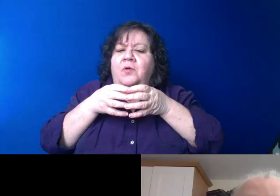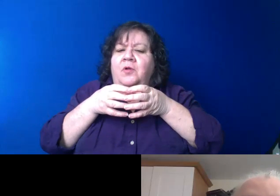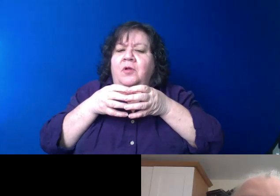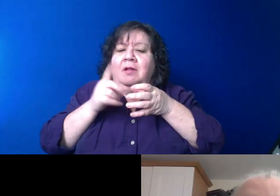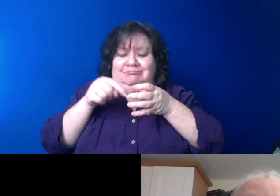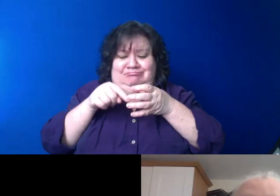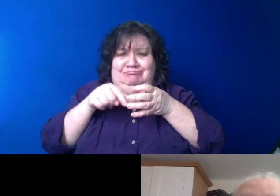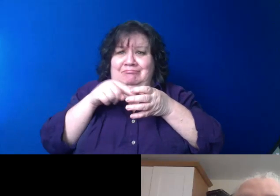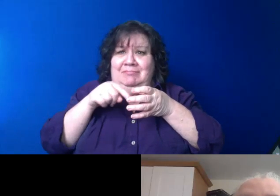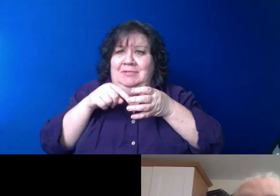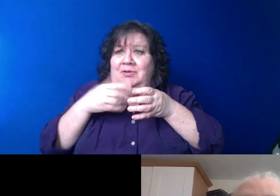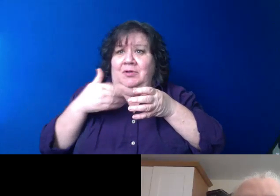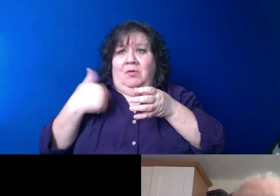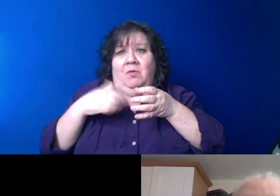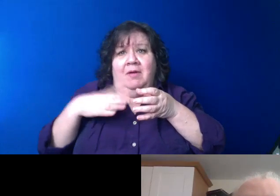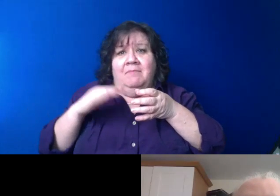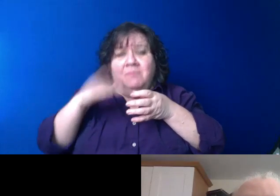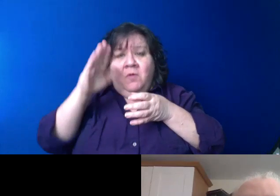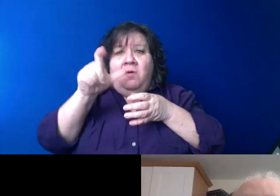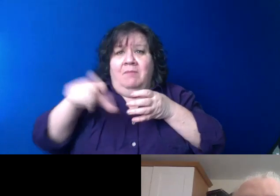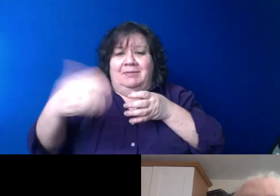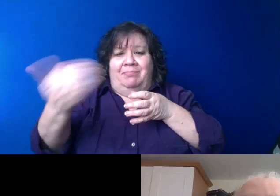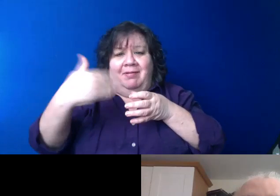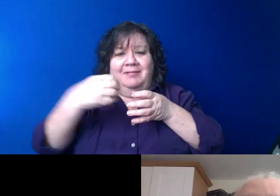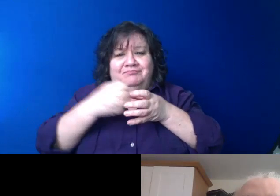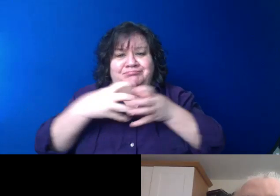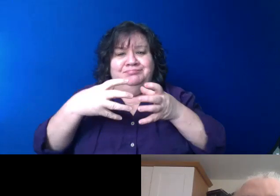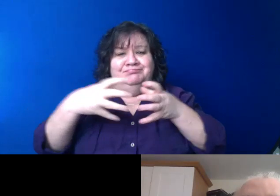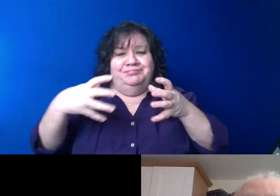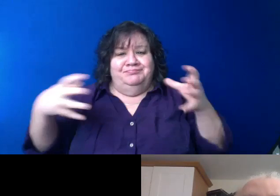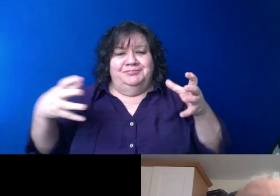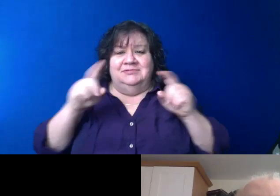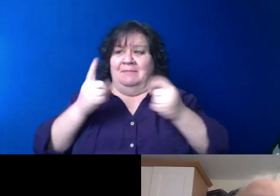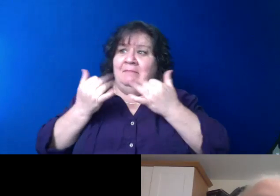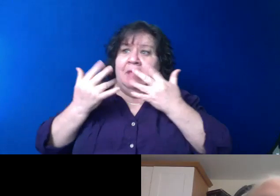apply to that so there's a huge amount of um activity so and really looking at how we can